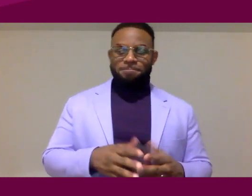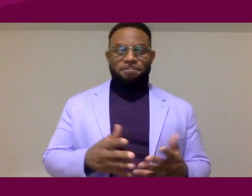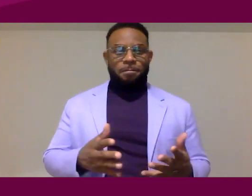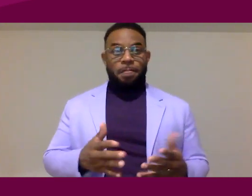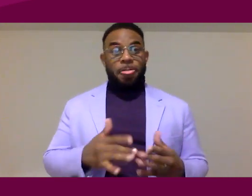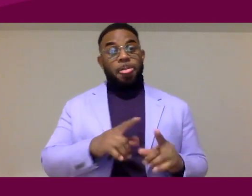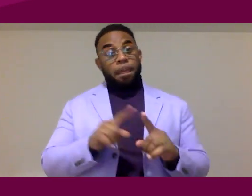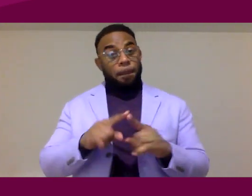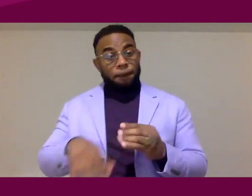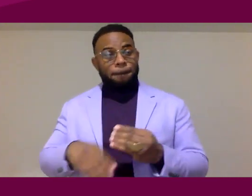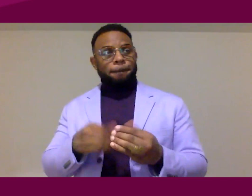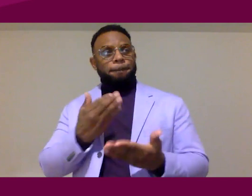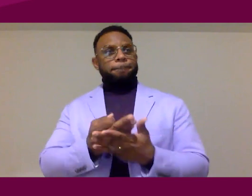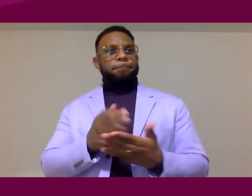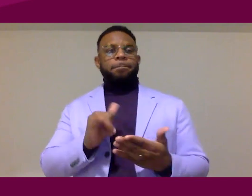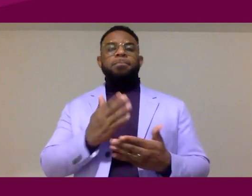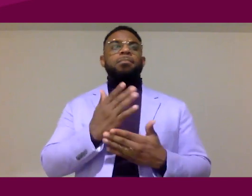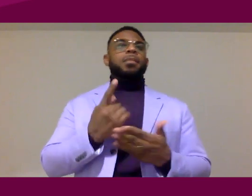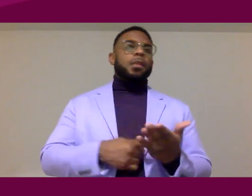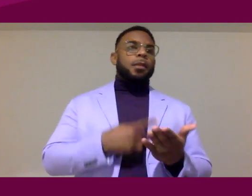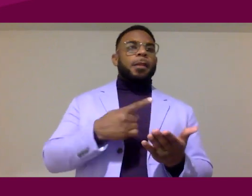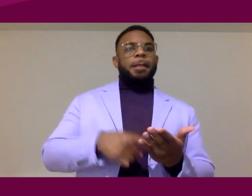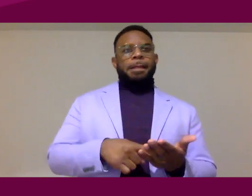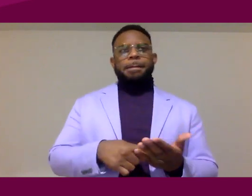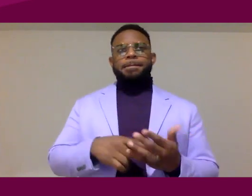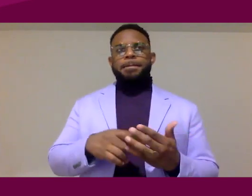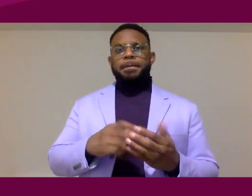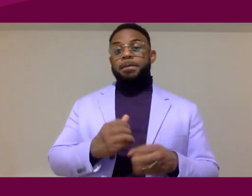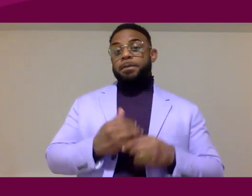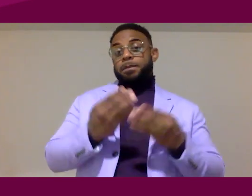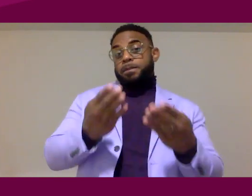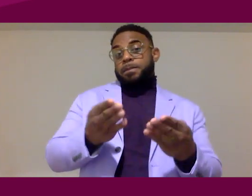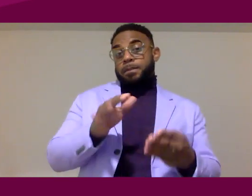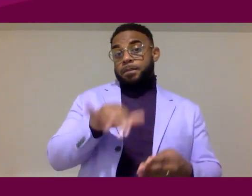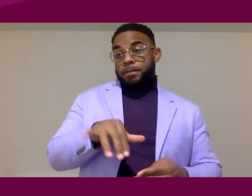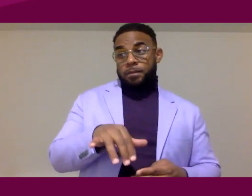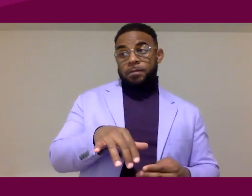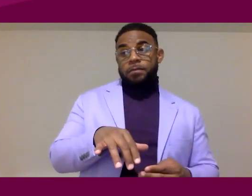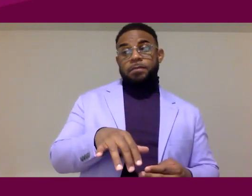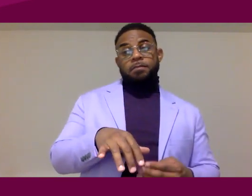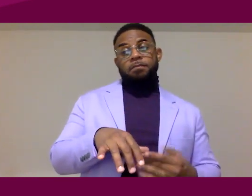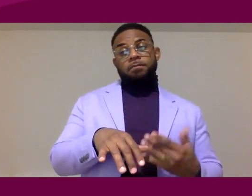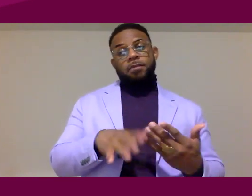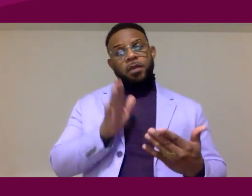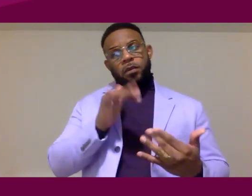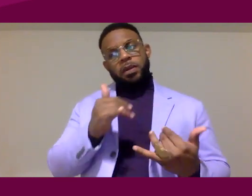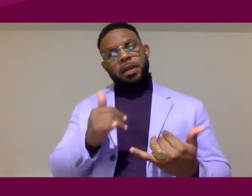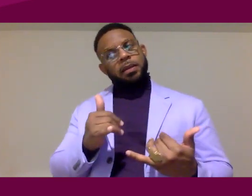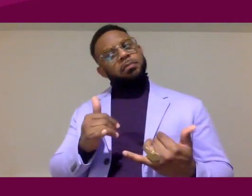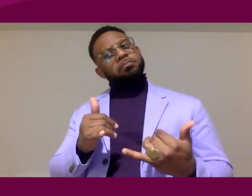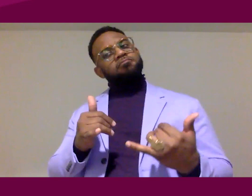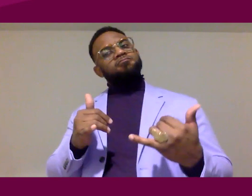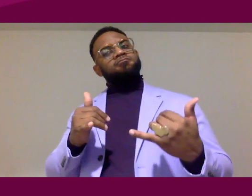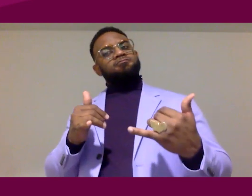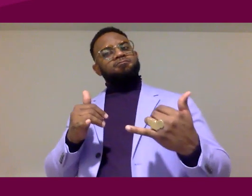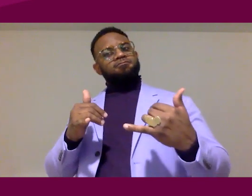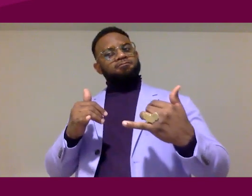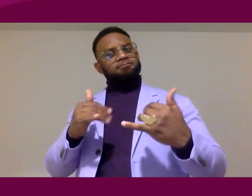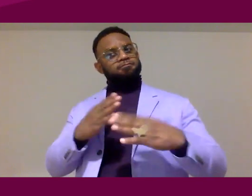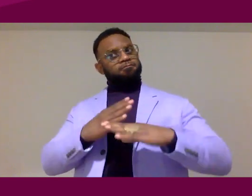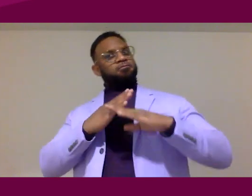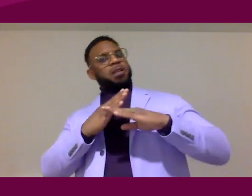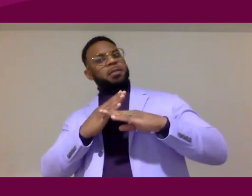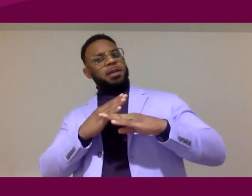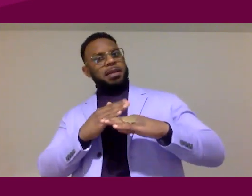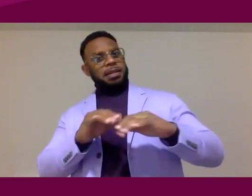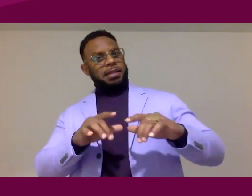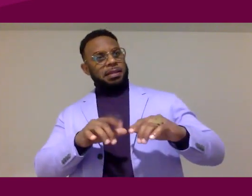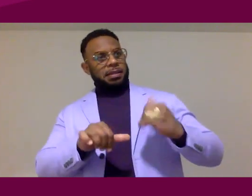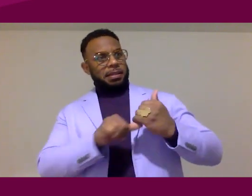In addition to the fact that sometimes providing that will now prohibit the assistive technologies